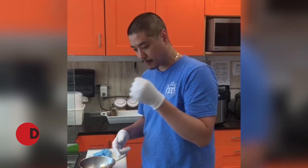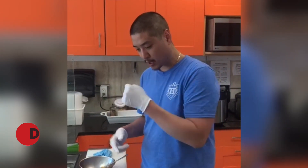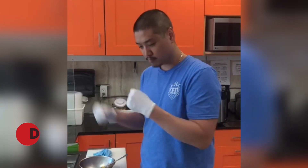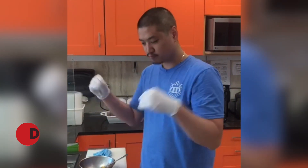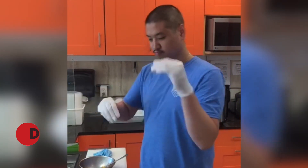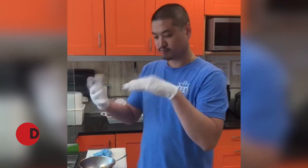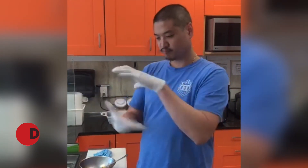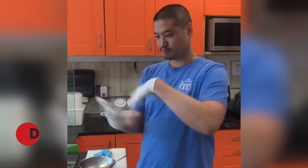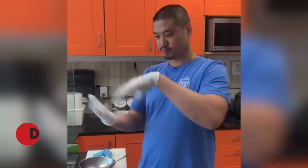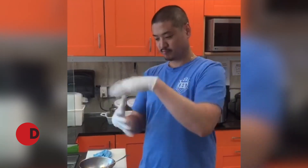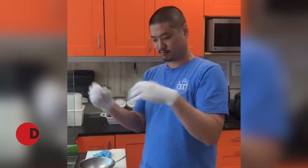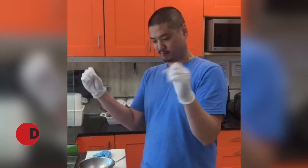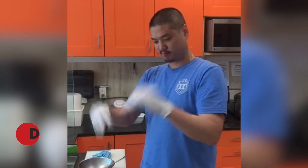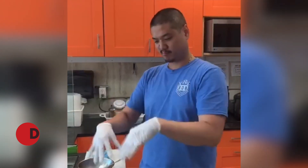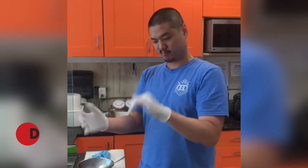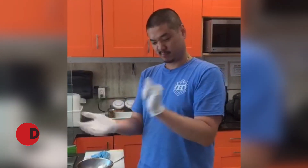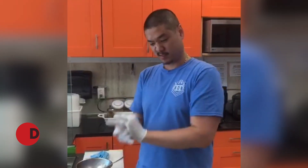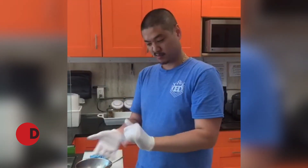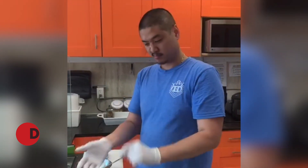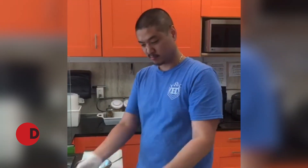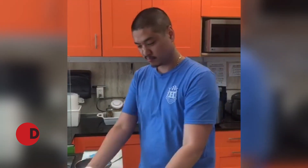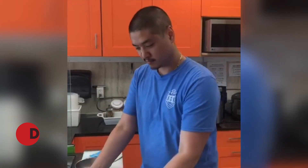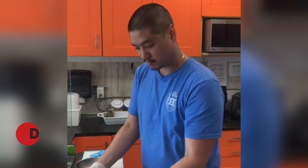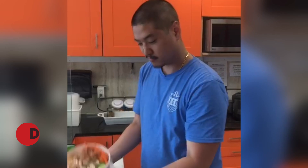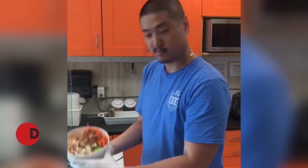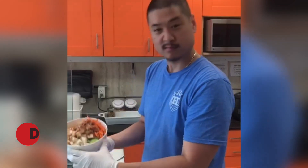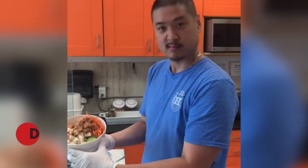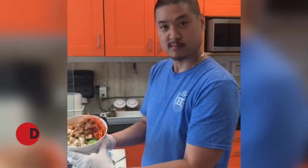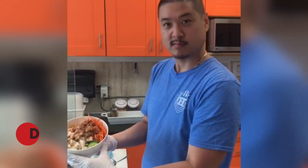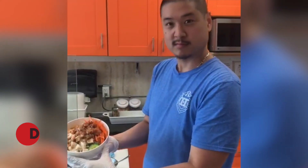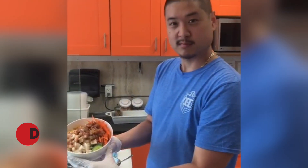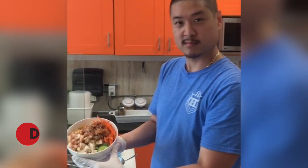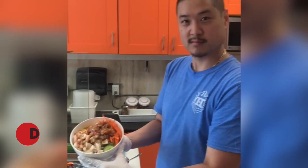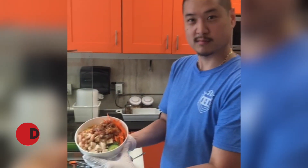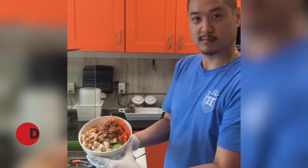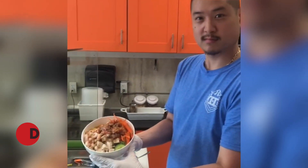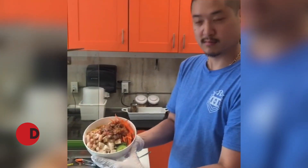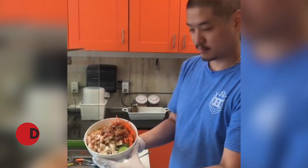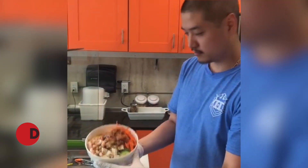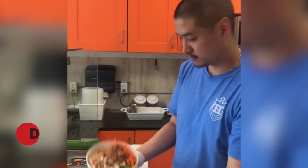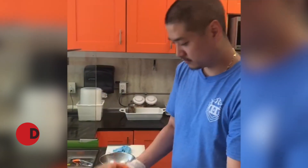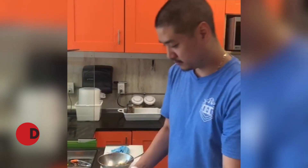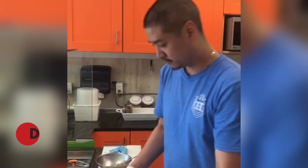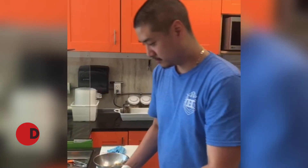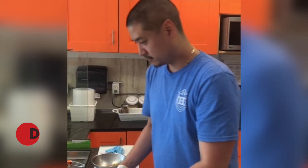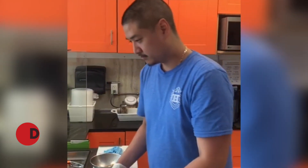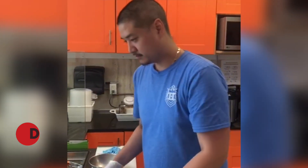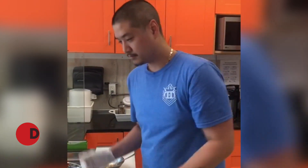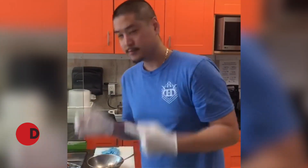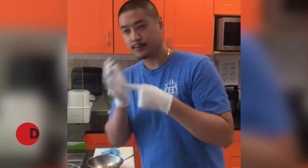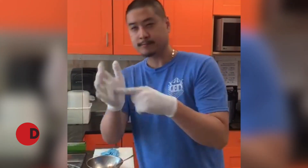and salmon. Our bowl is built and that’s it! We have special